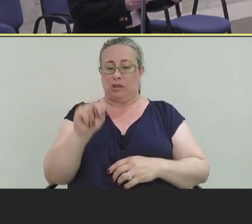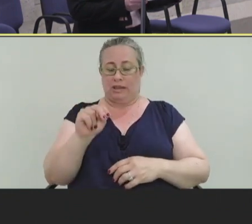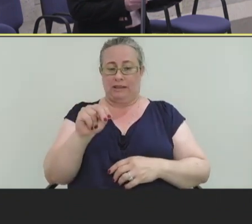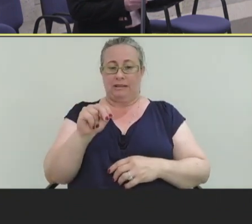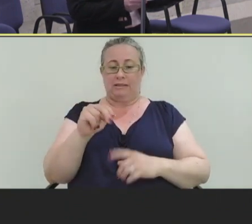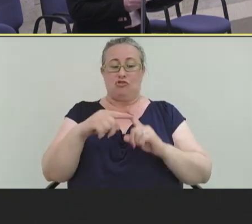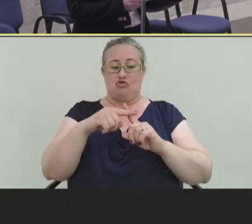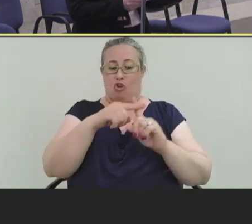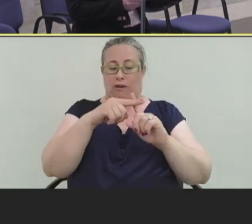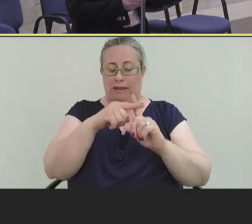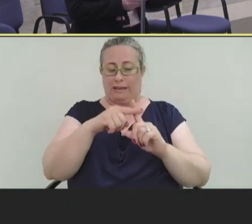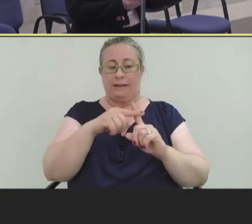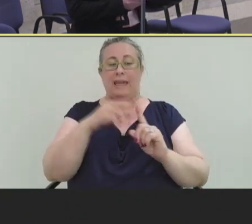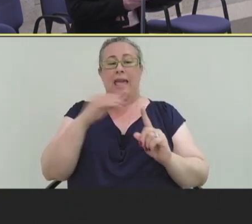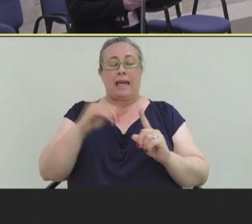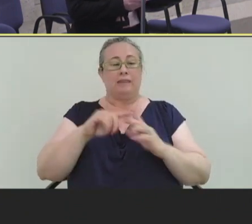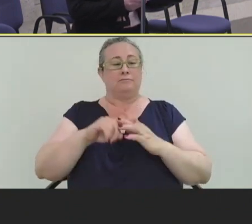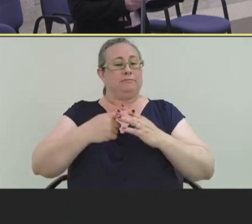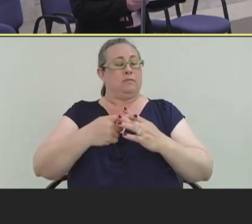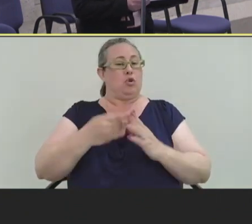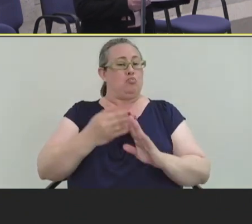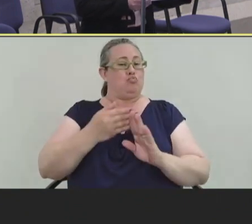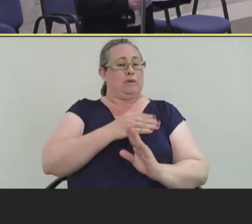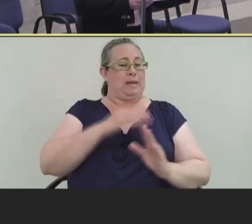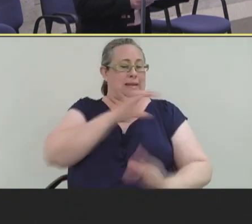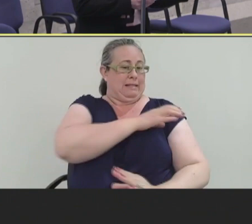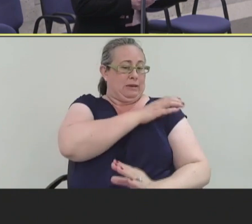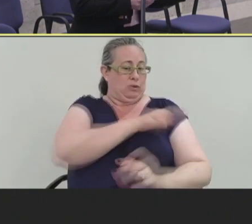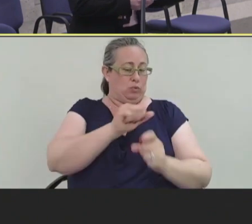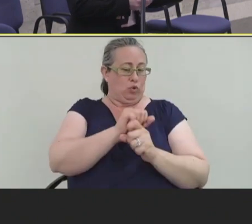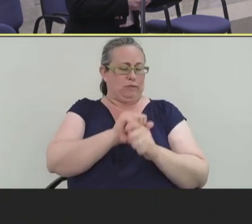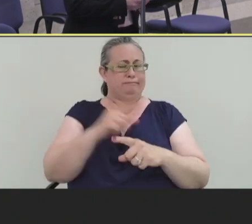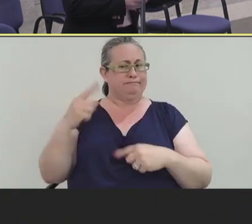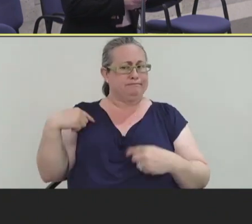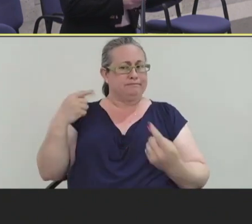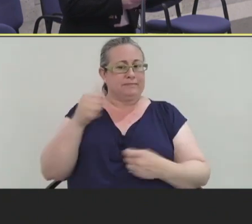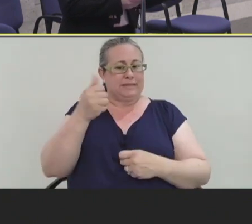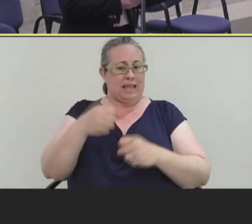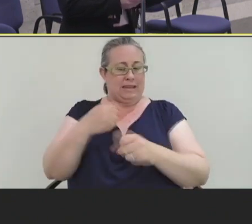and then also to begin the preclinical work. Over the past 10 years, the Artemis Projects,